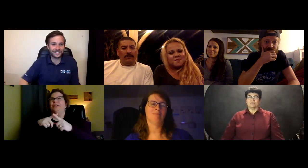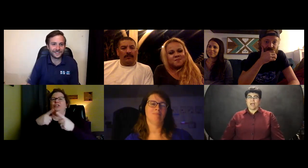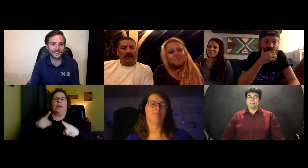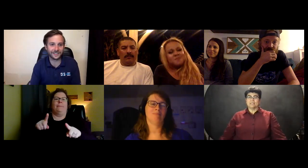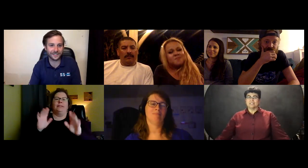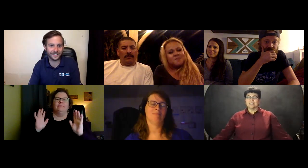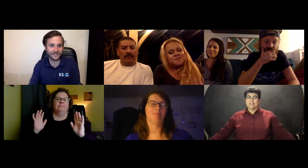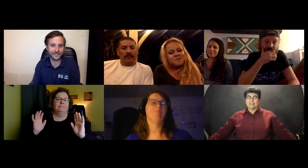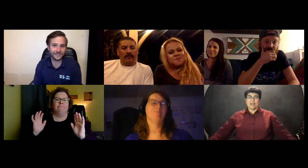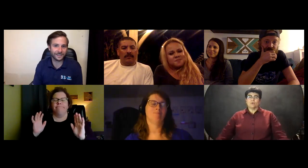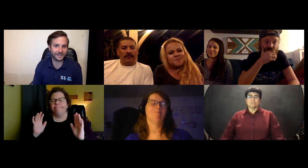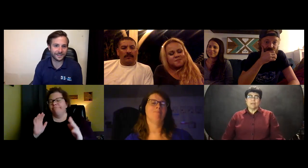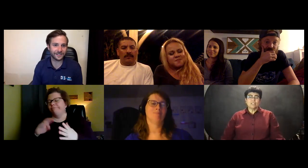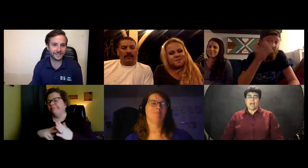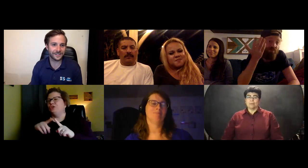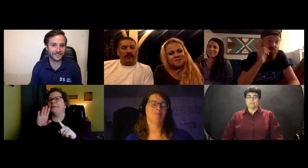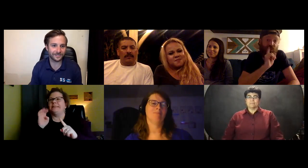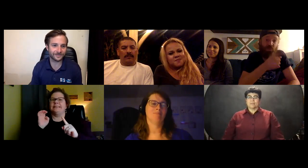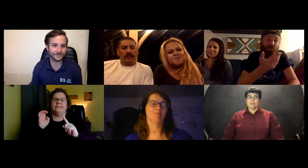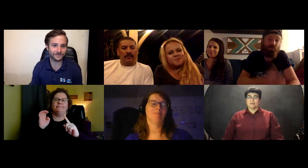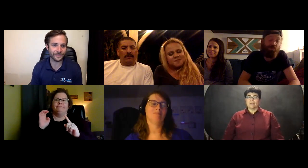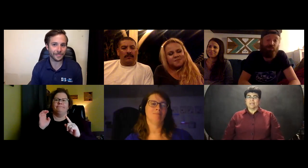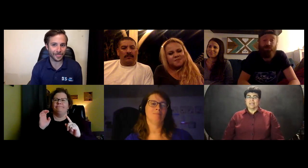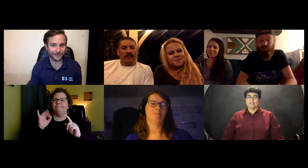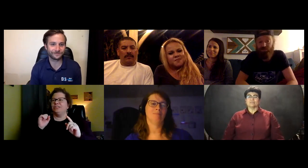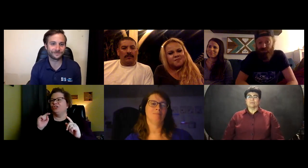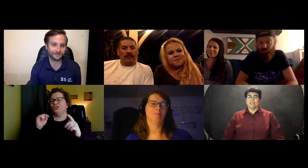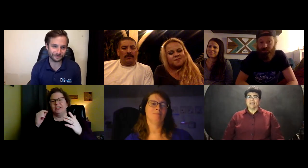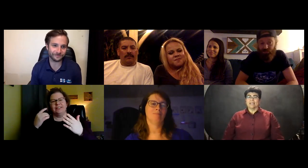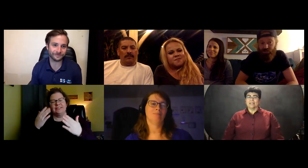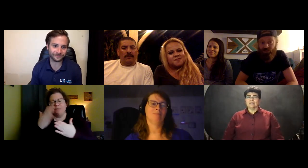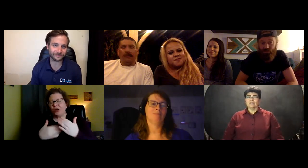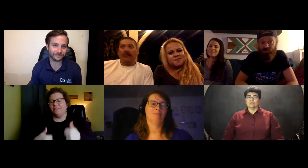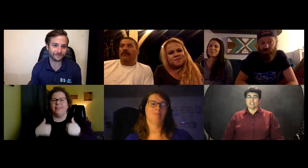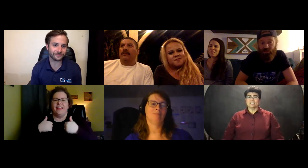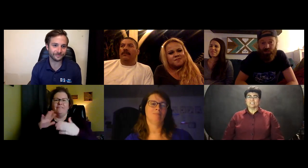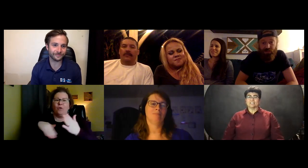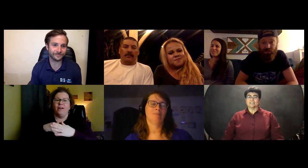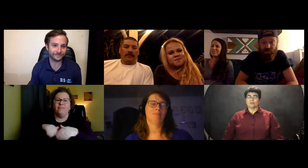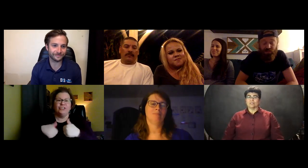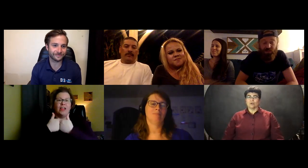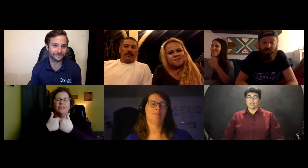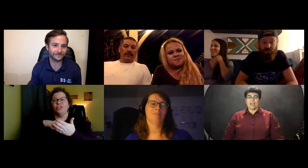happens that was meant to happen meaning to be you know just you know